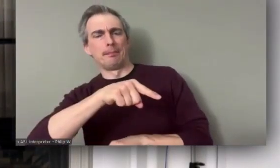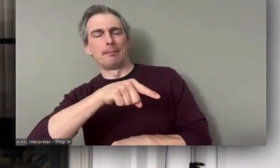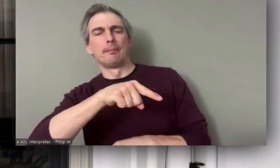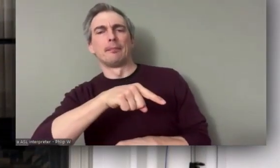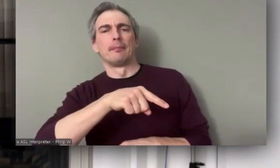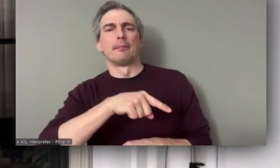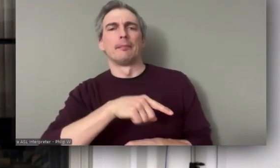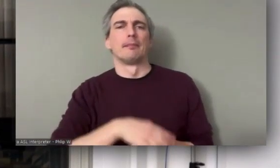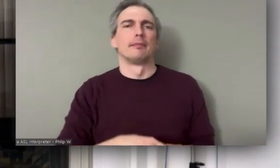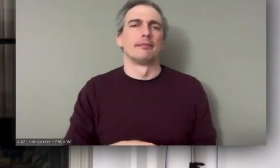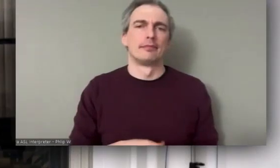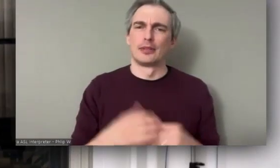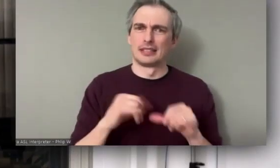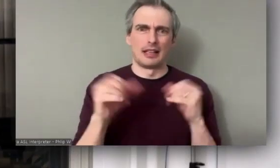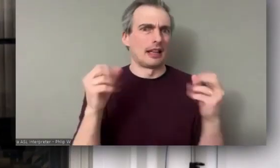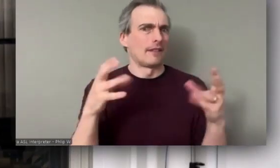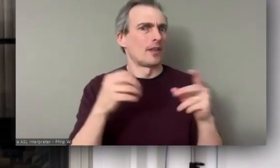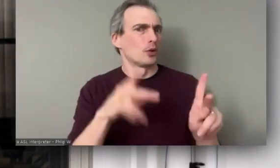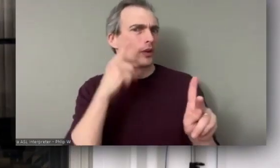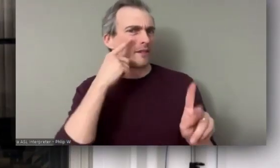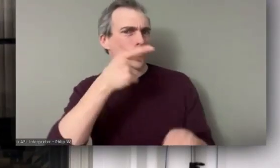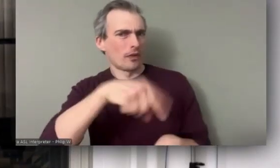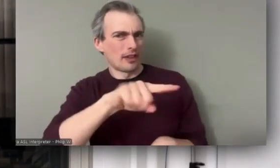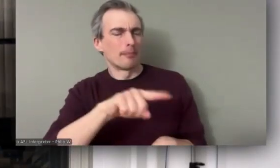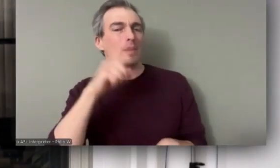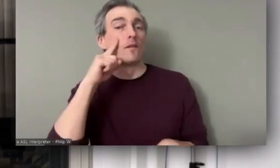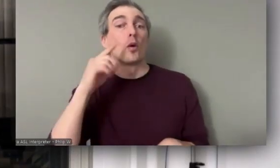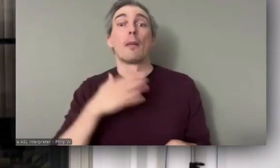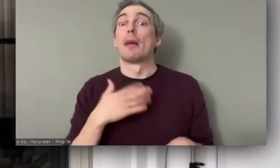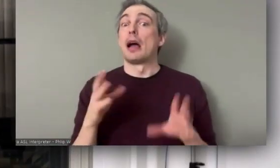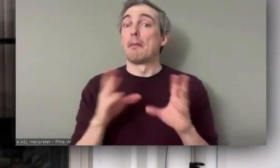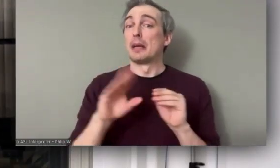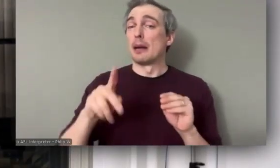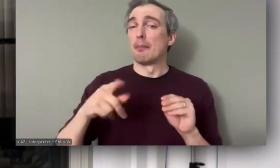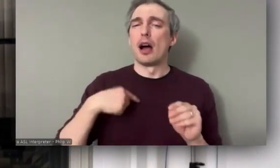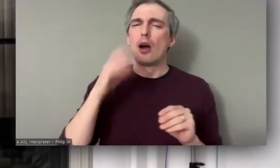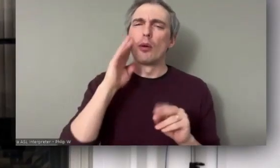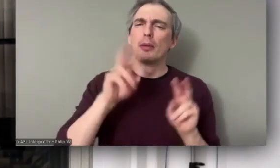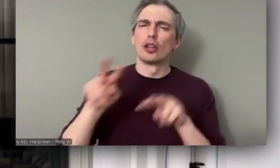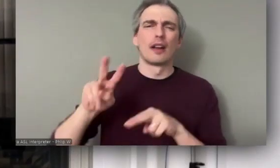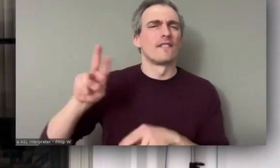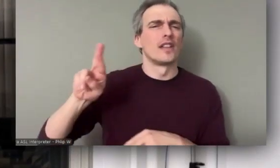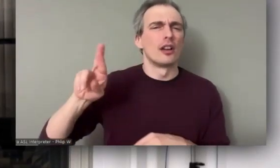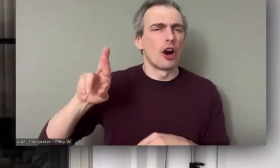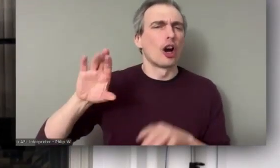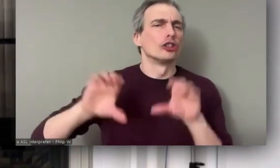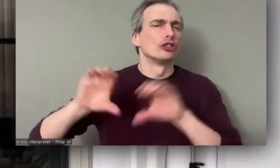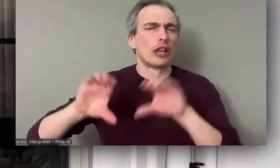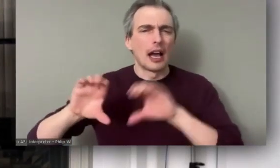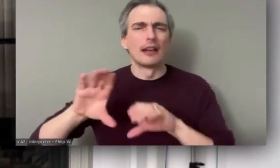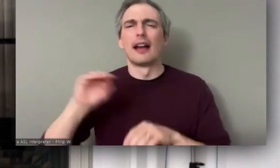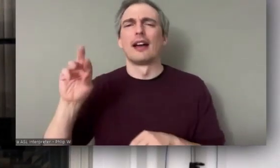And even for my Meetup... I'll still be looking at other worlds too. Like VRChat. And Rec Room and Roblox.